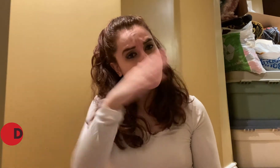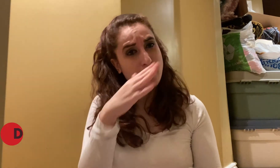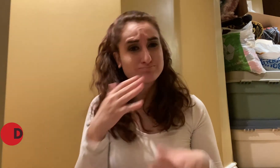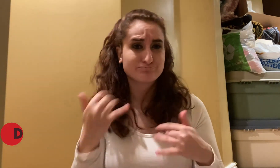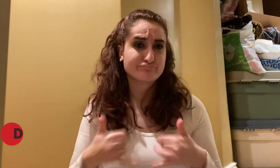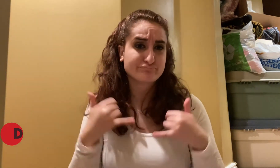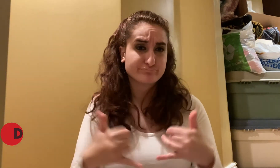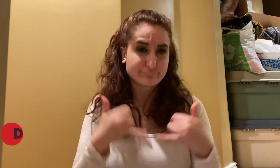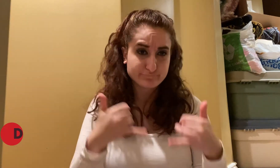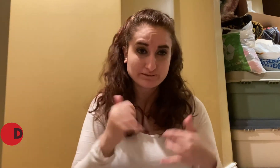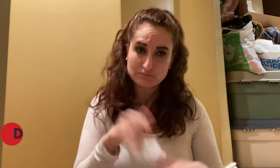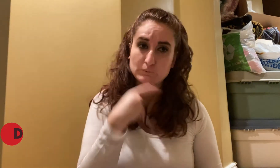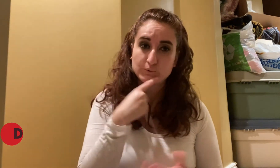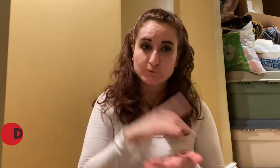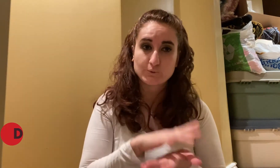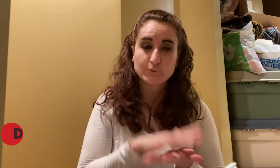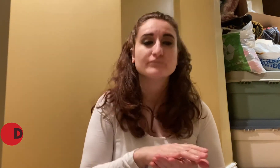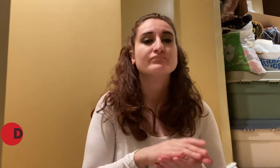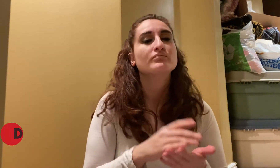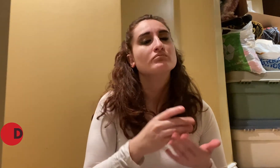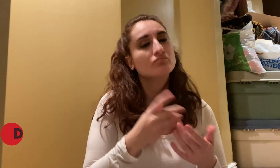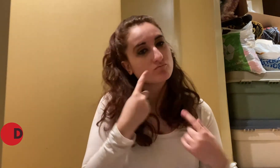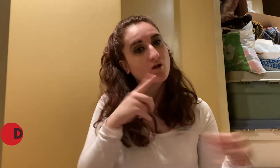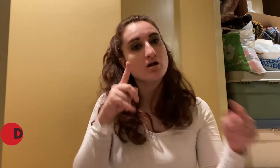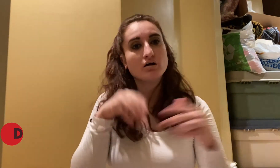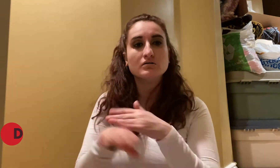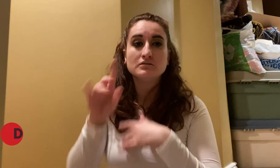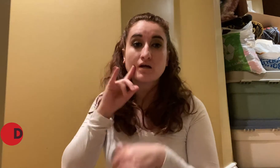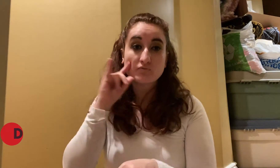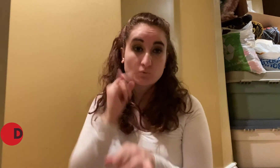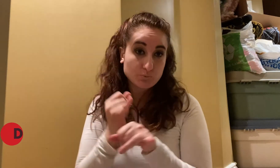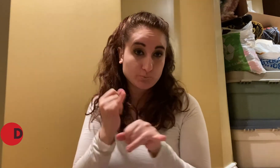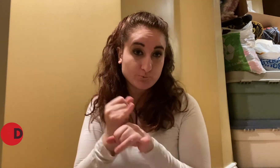I was isolated until I finally entered a Deaf school